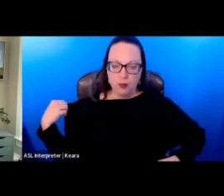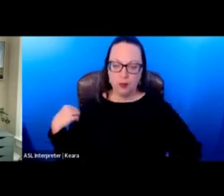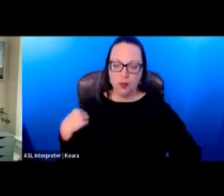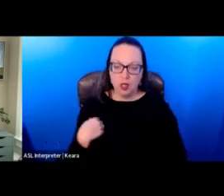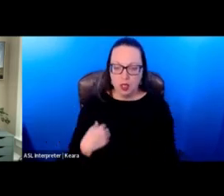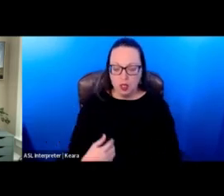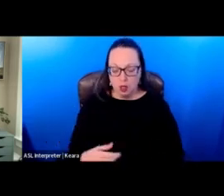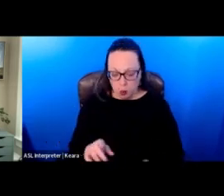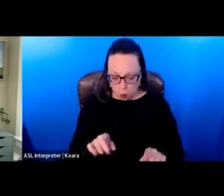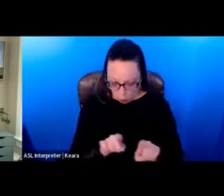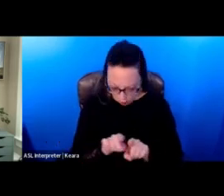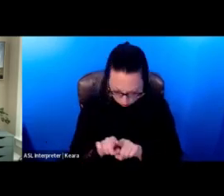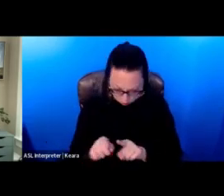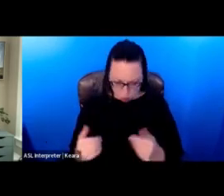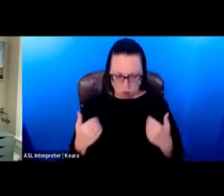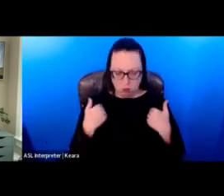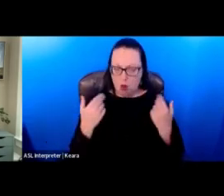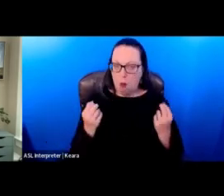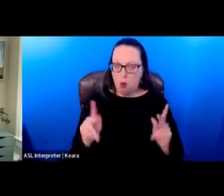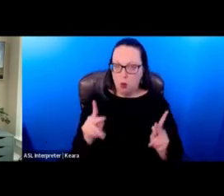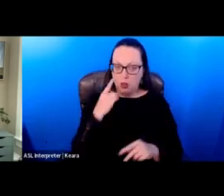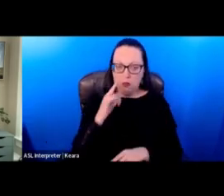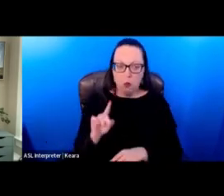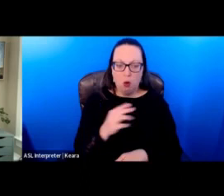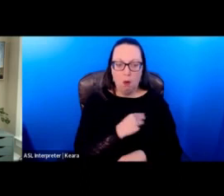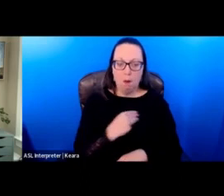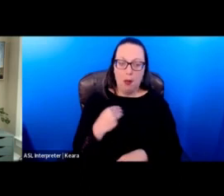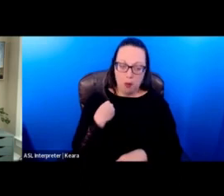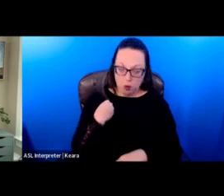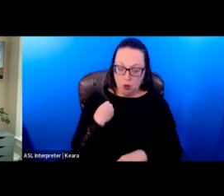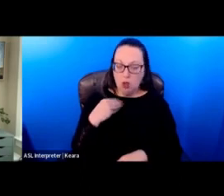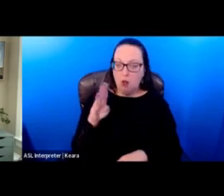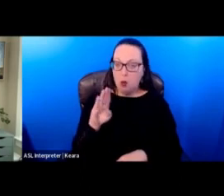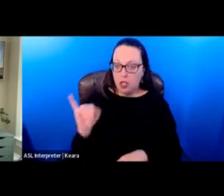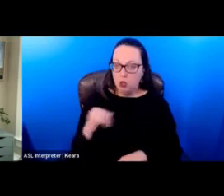having opportunities for members of brain injury voices to share their struggles at our meetings,